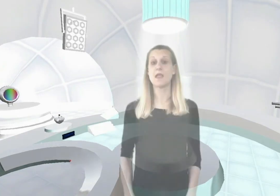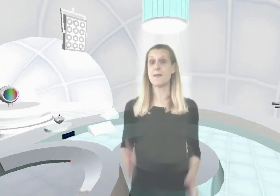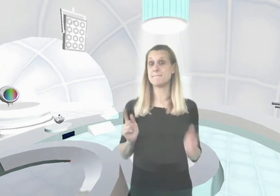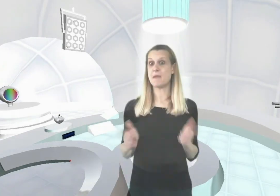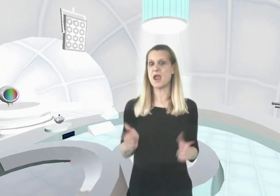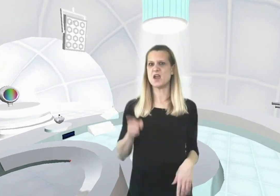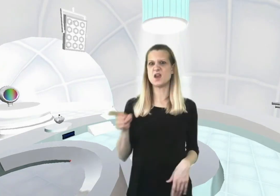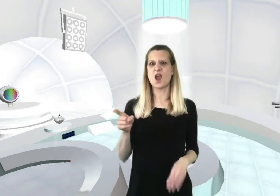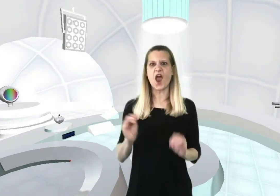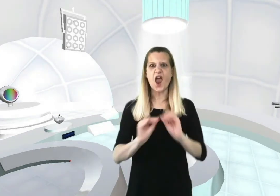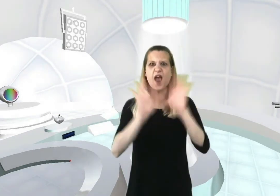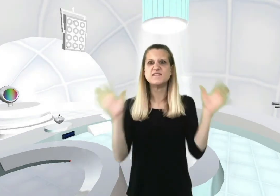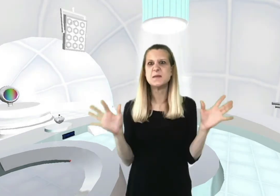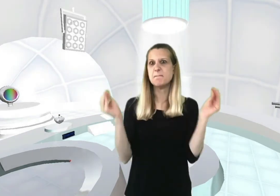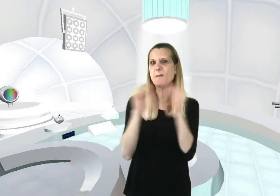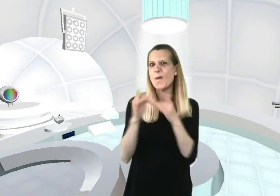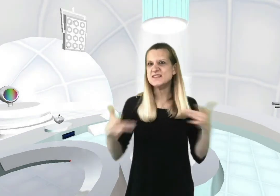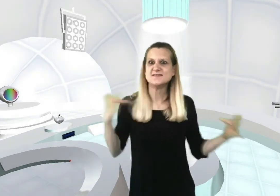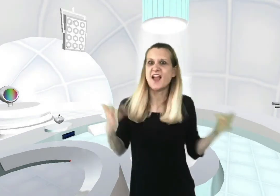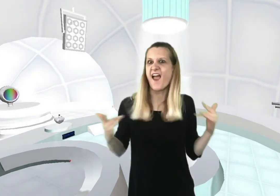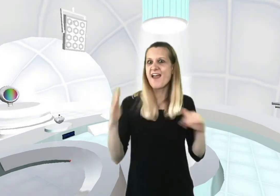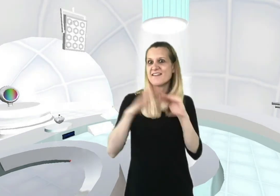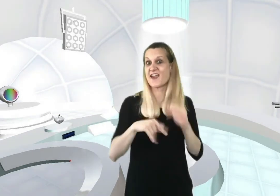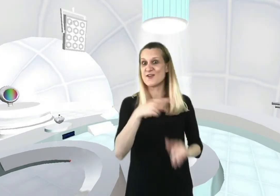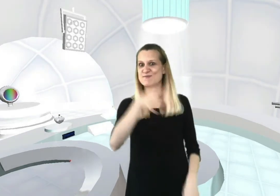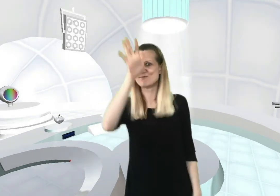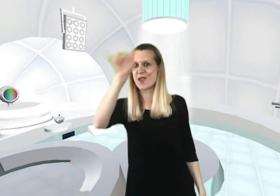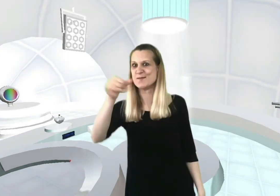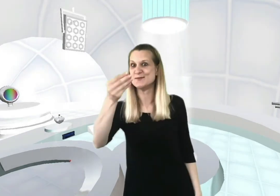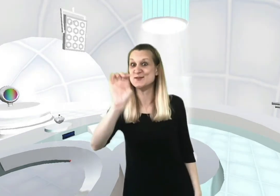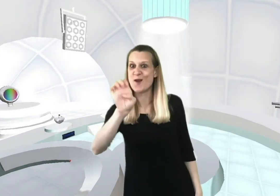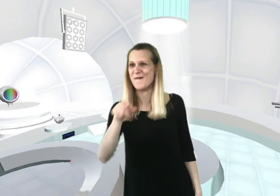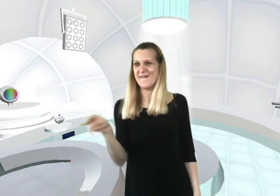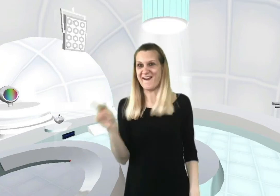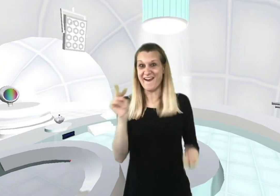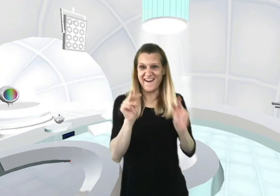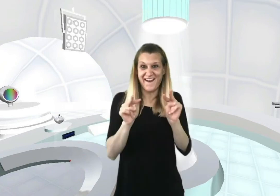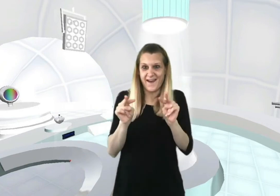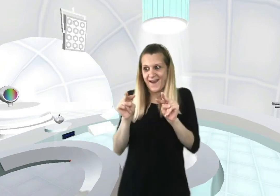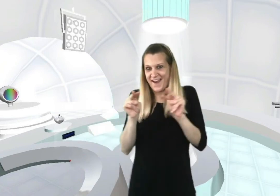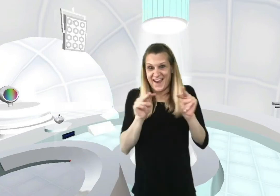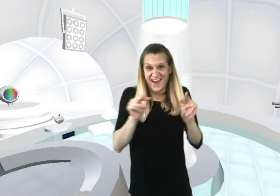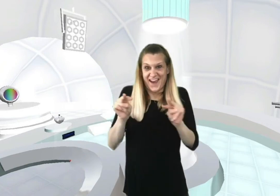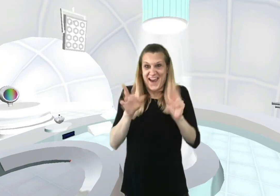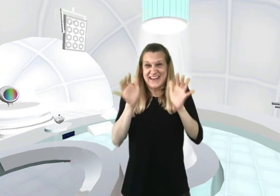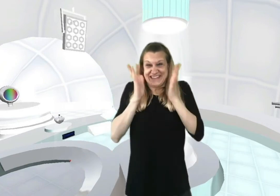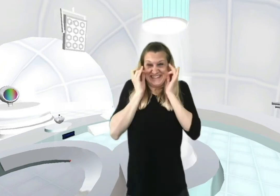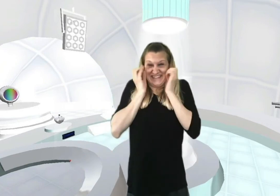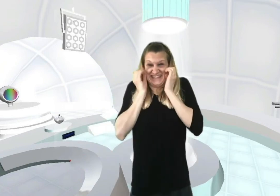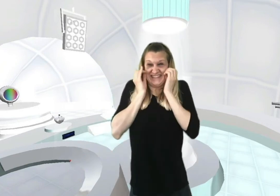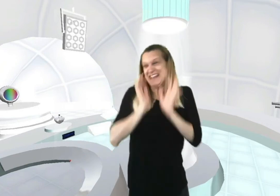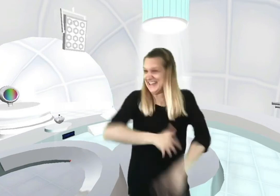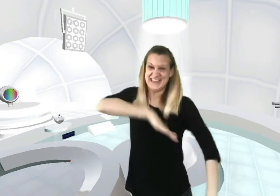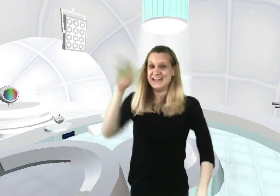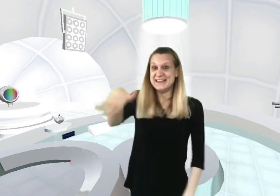Mike Teavee was even more excited than Grandpa Joe at seeing a bar of chocolate being sent by television.